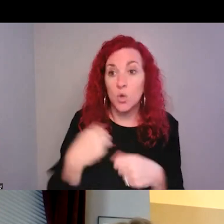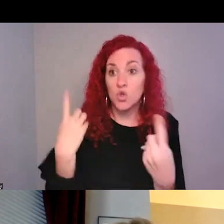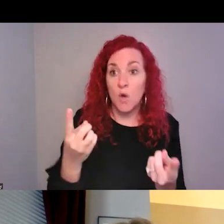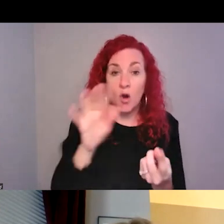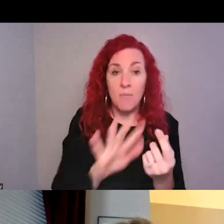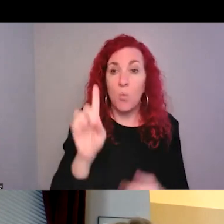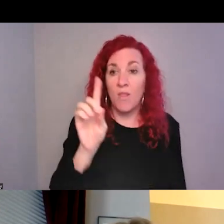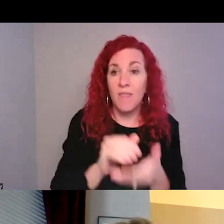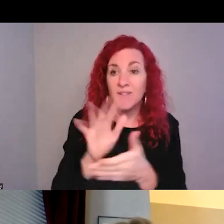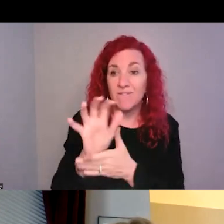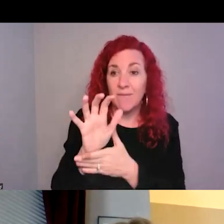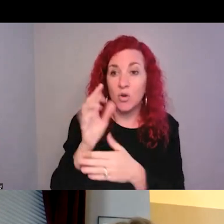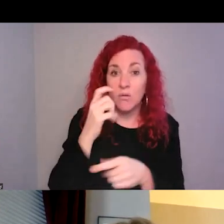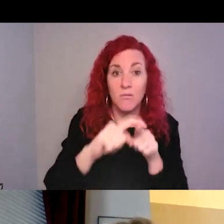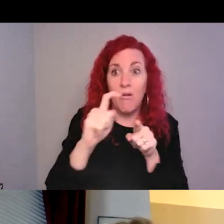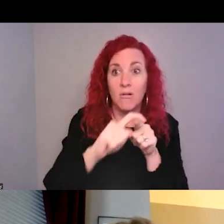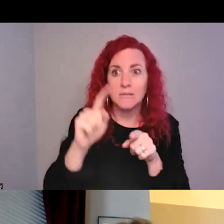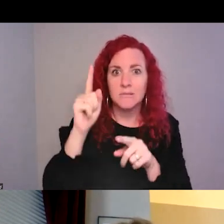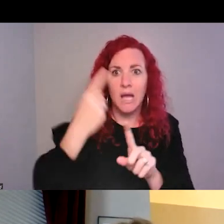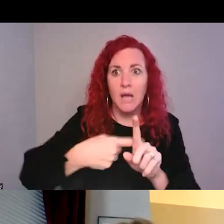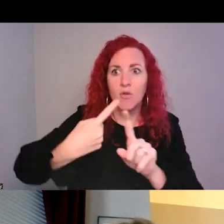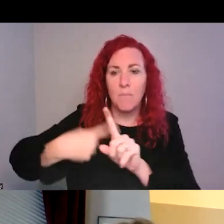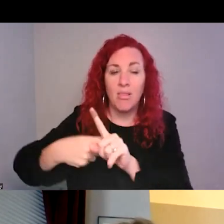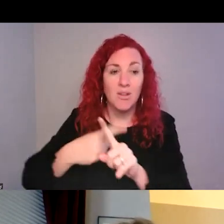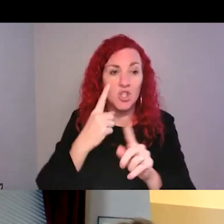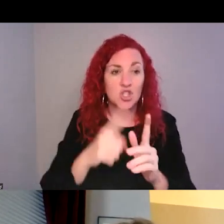BE LAUNCHED AT THE END OF APRIL AND SEEING THAT TREND UPWARDS.